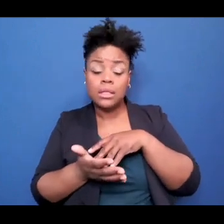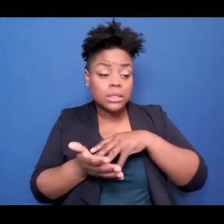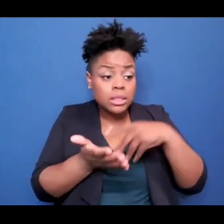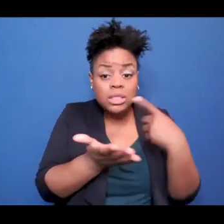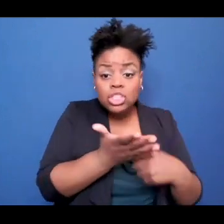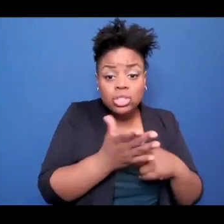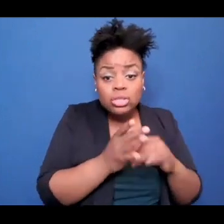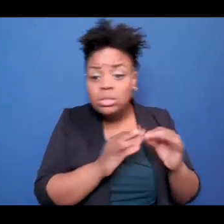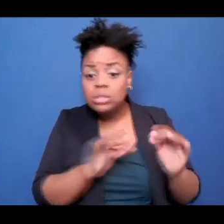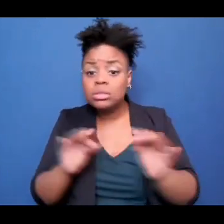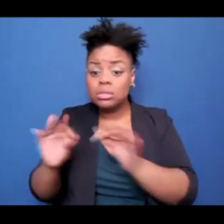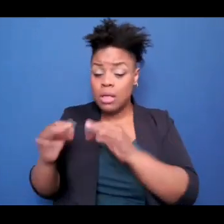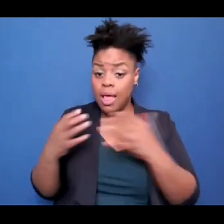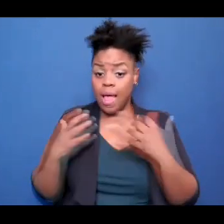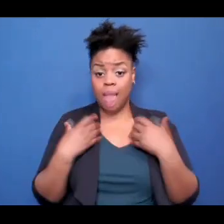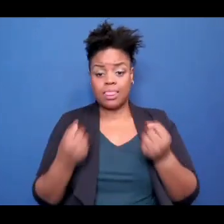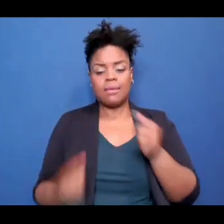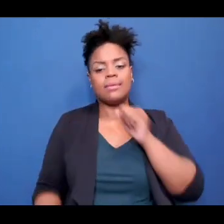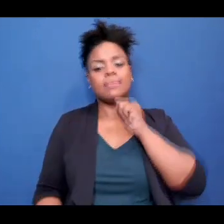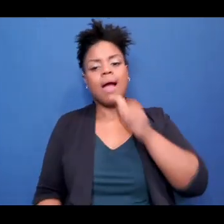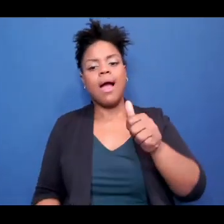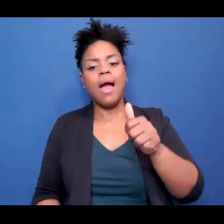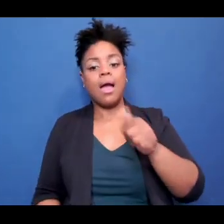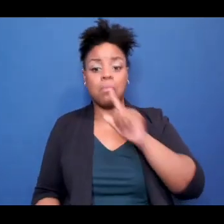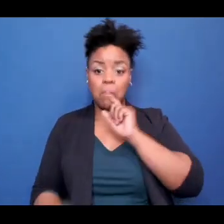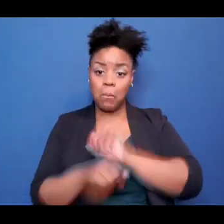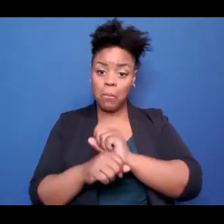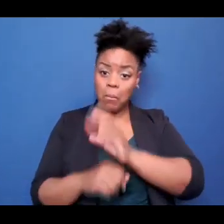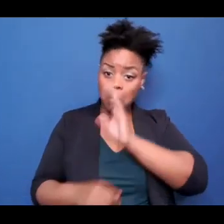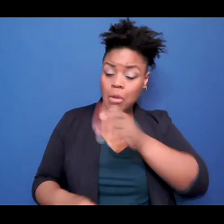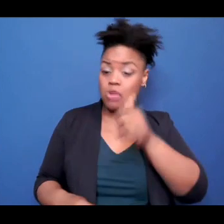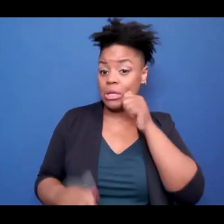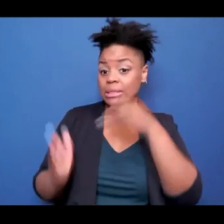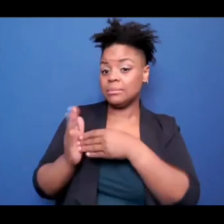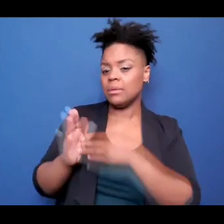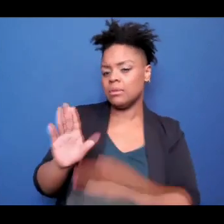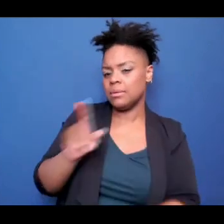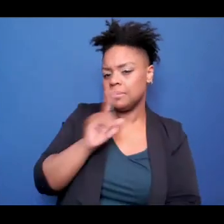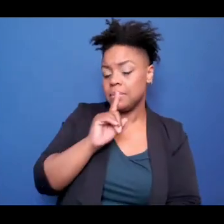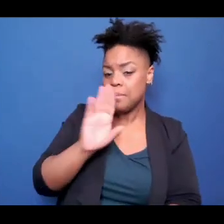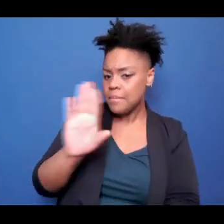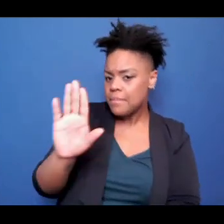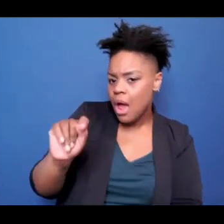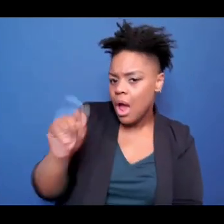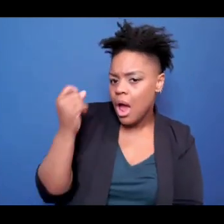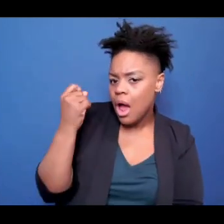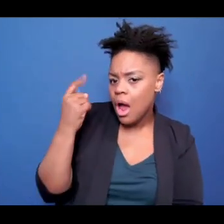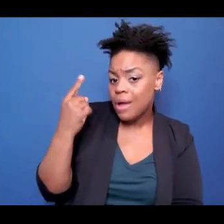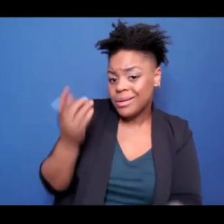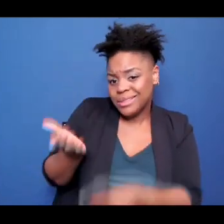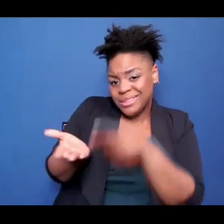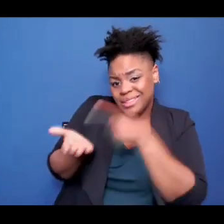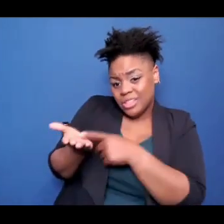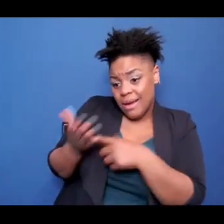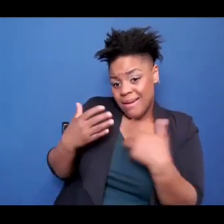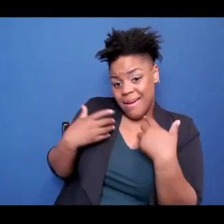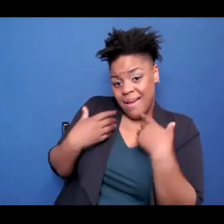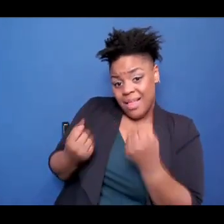RACIAL DISPARITIES PERHAPS NOT IN LANGUAGE THAT'S STRIDENTLY RACIST AS WE WOULD SEE IN EARLY 20TH CENTURY RACE SCIENCE BUT